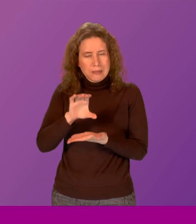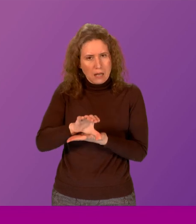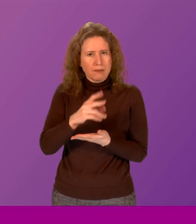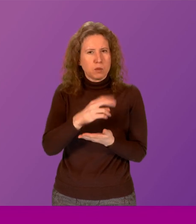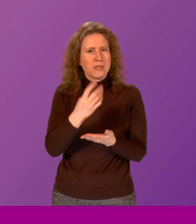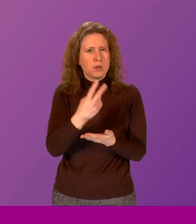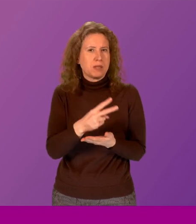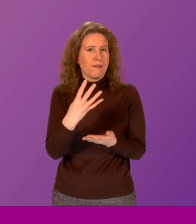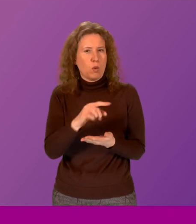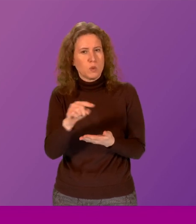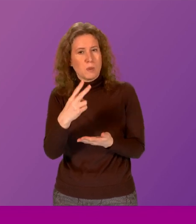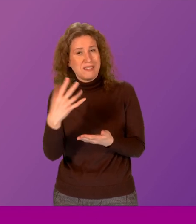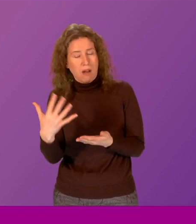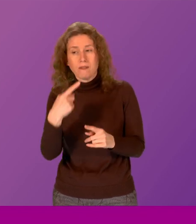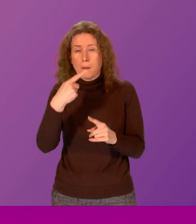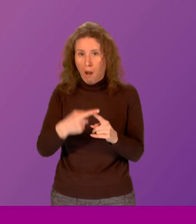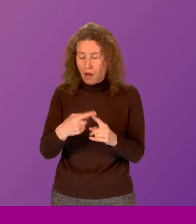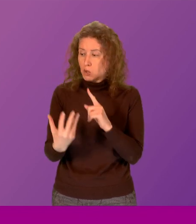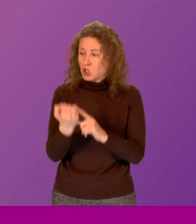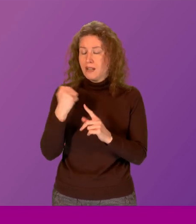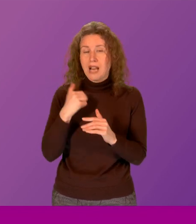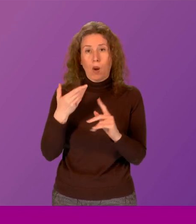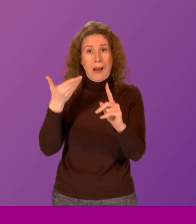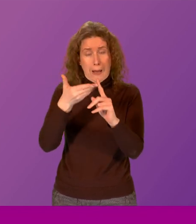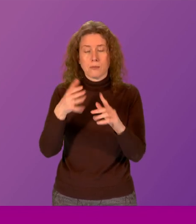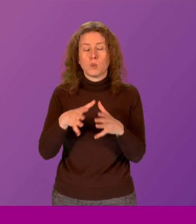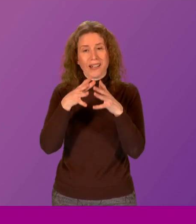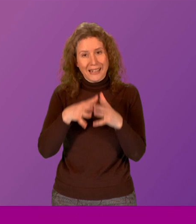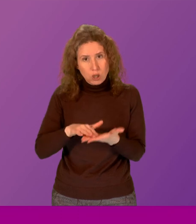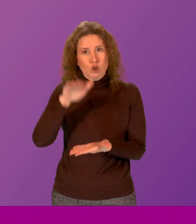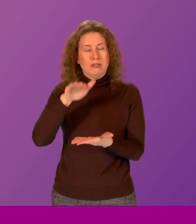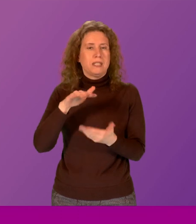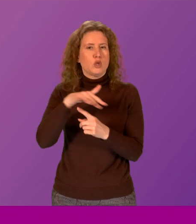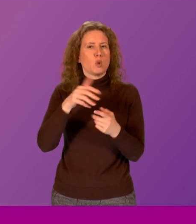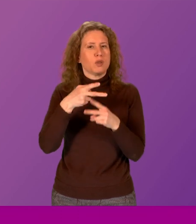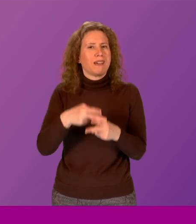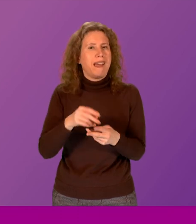and we have met our ambition to increase social care spend by 25 per cent two years earlier than